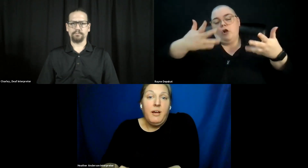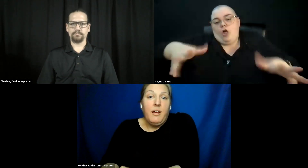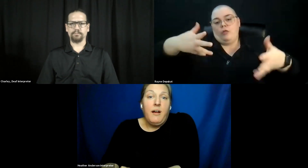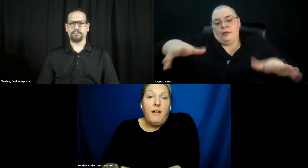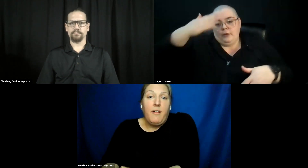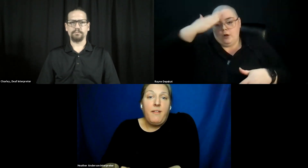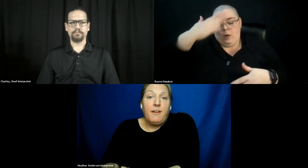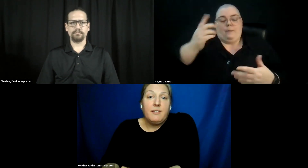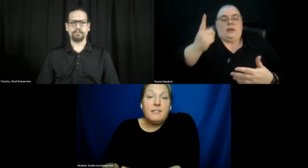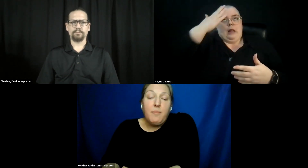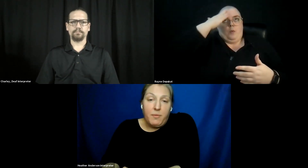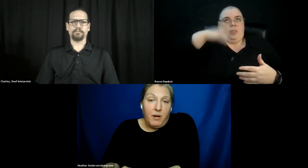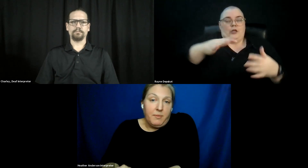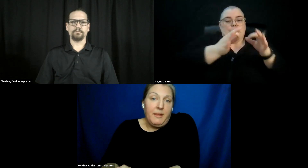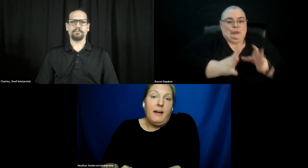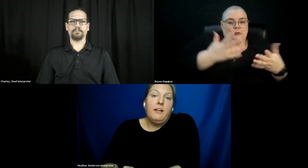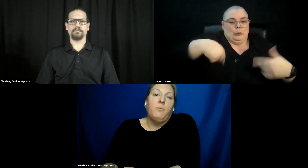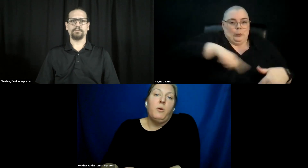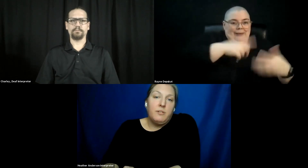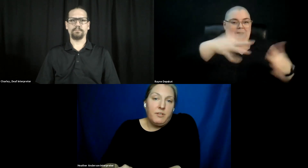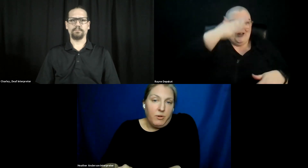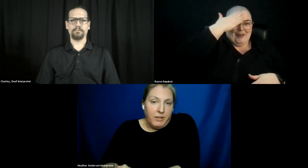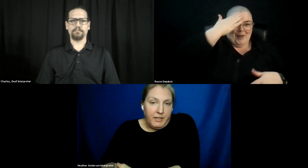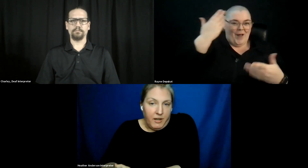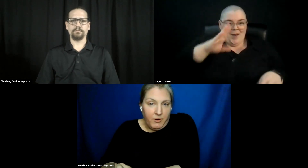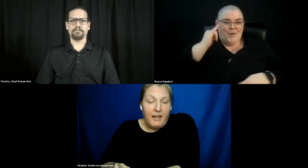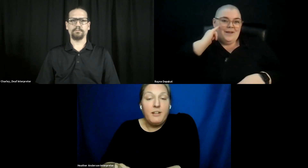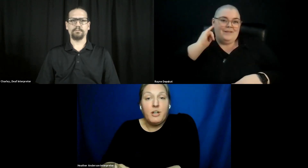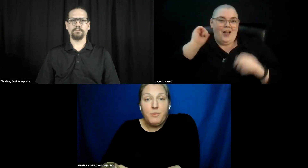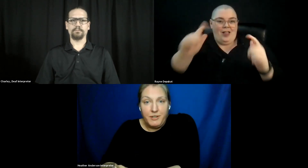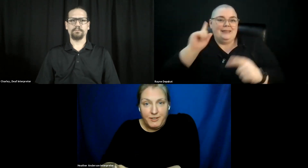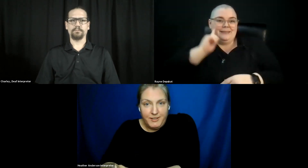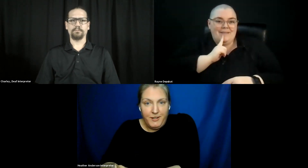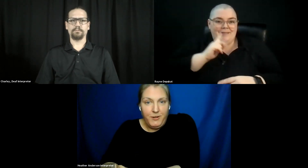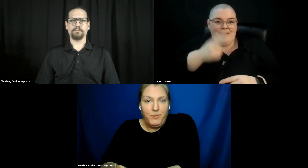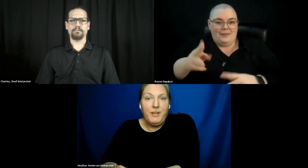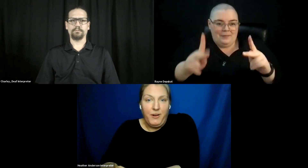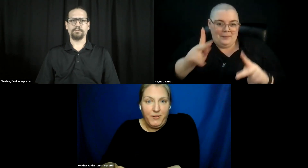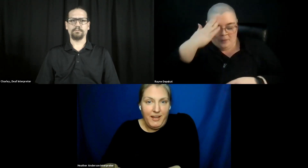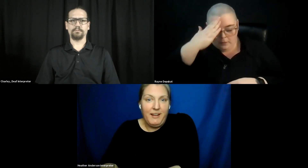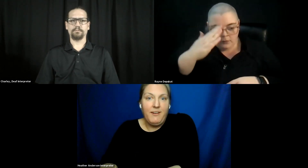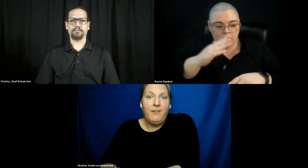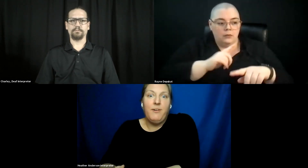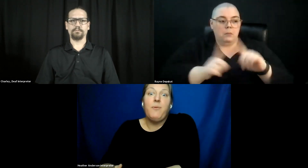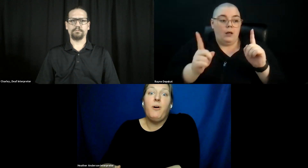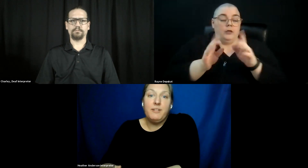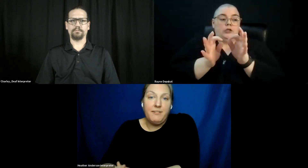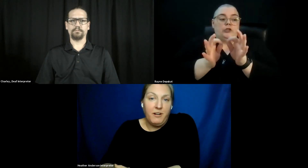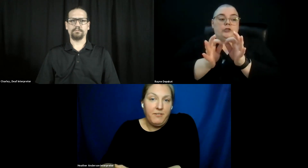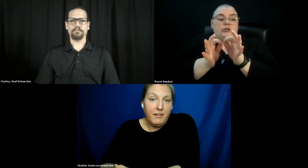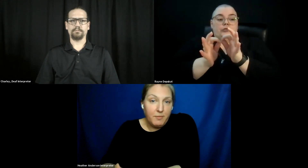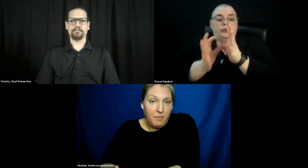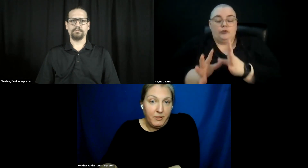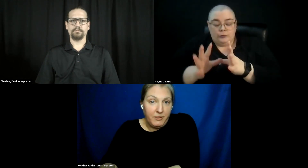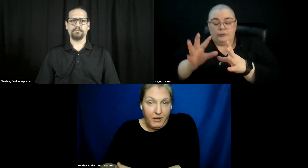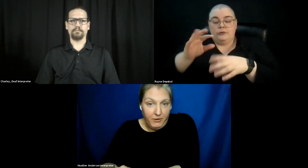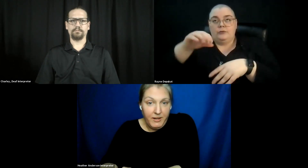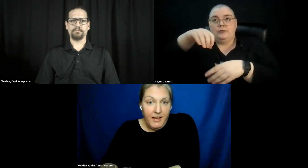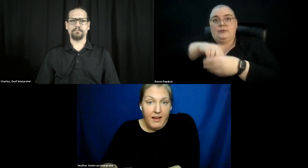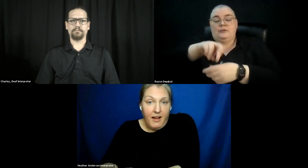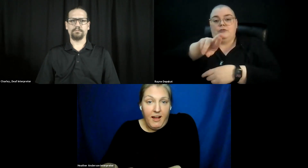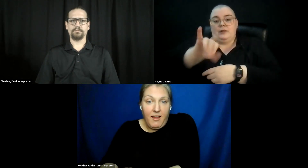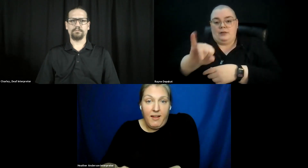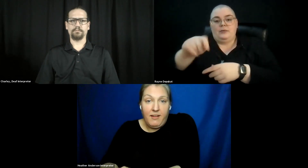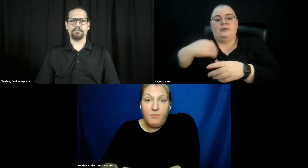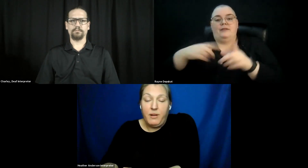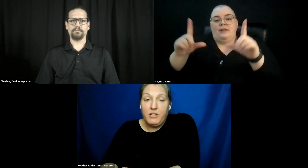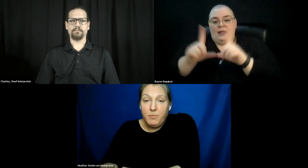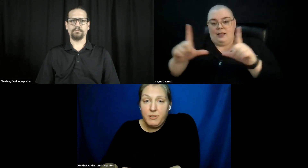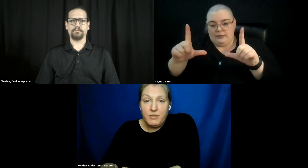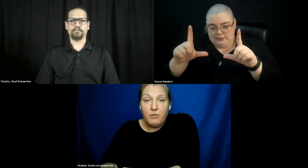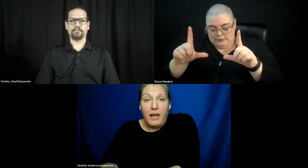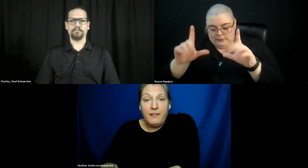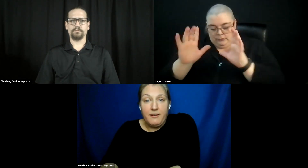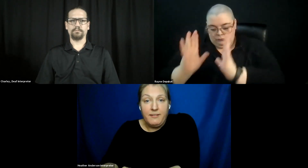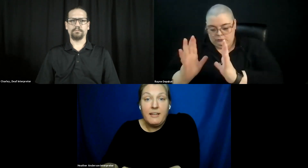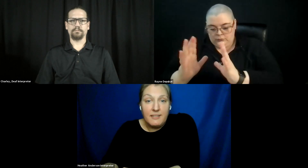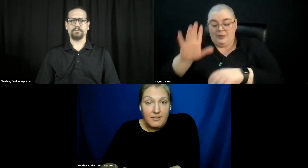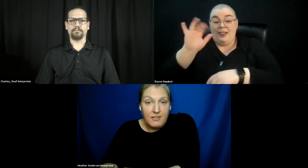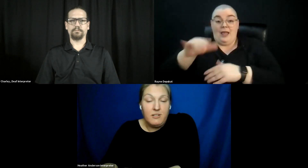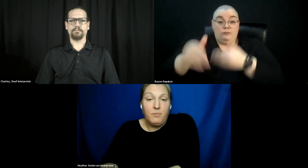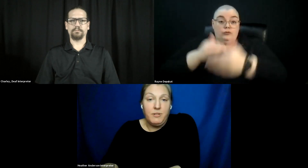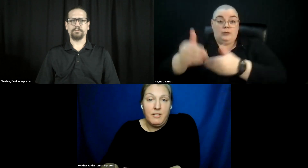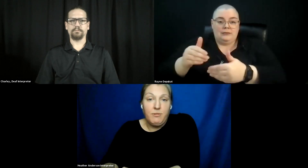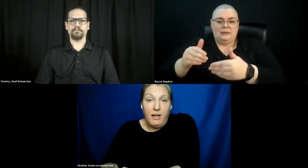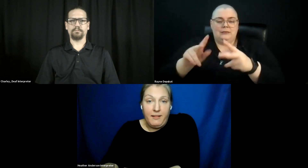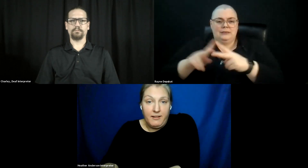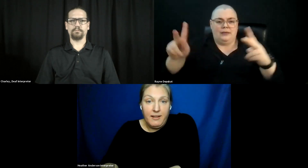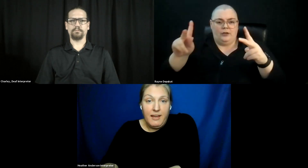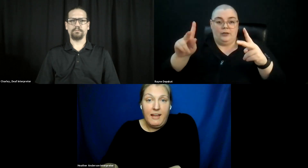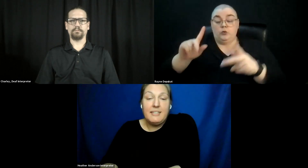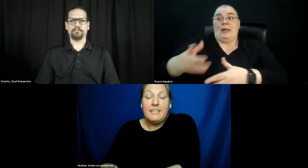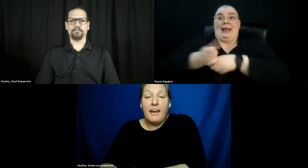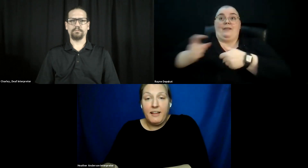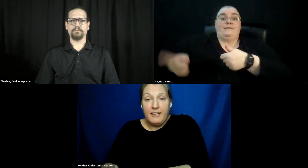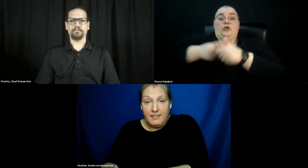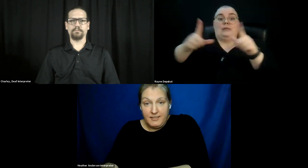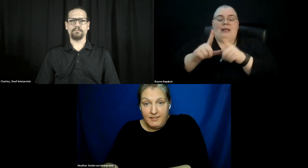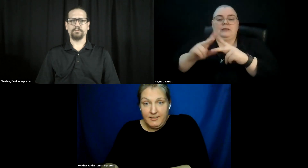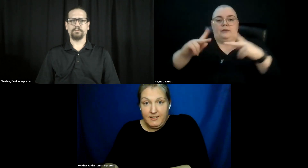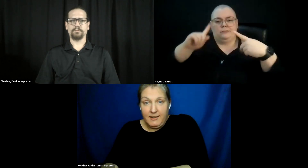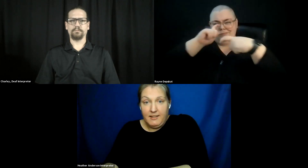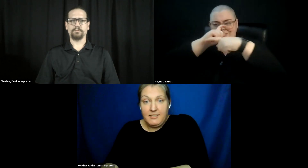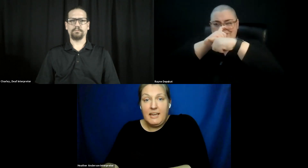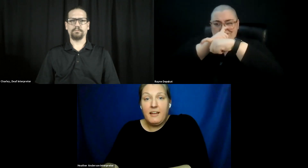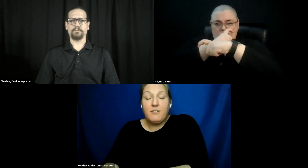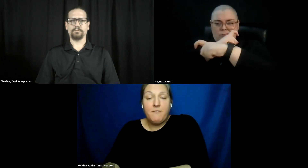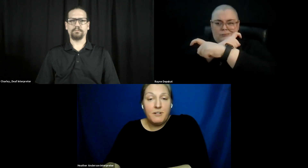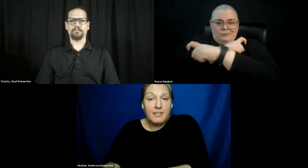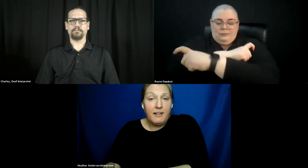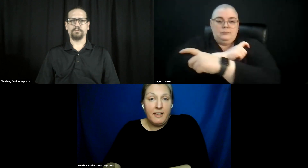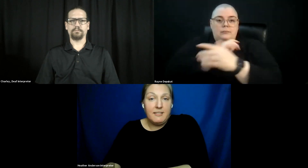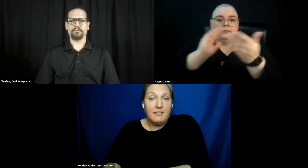So, some of the problem that I know most of us already know and interpreters. We know, and all deaf and hard of hearing people know about interpreters temperatures in Rhode Island licensed interpreters and Rhode Island, and to get licensed to get her